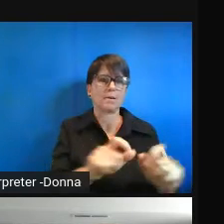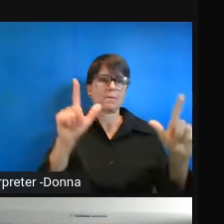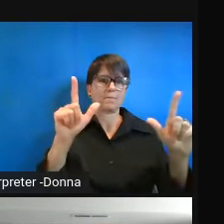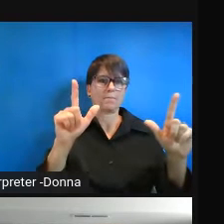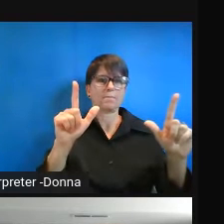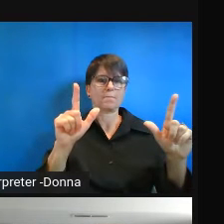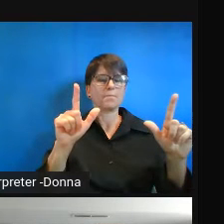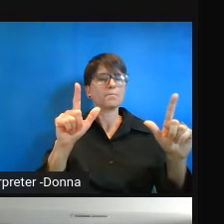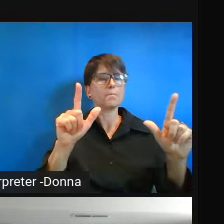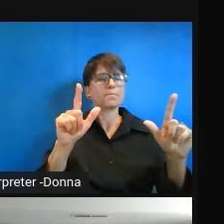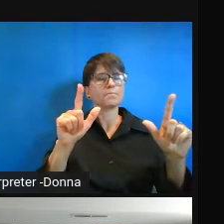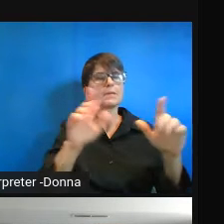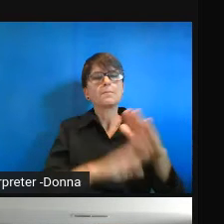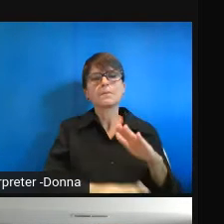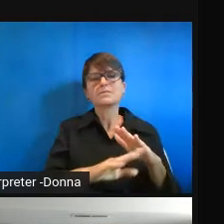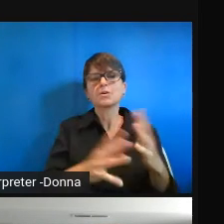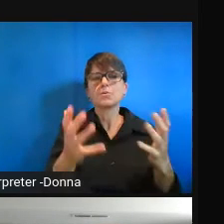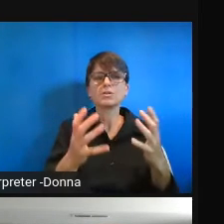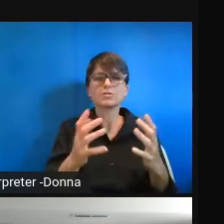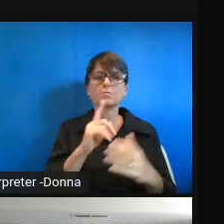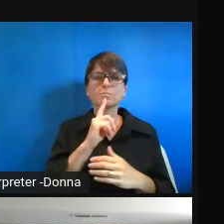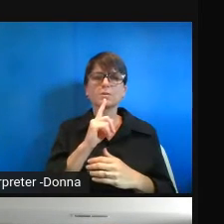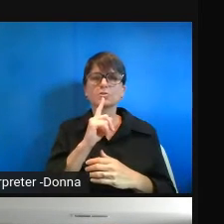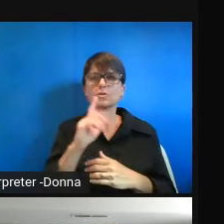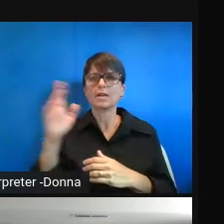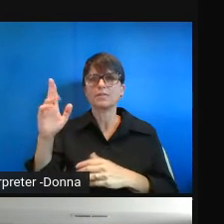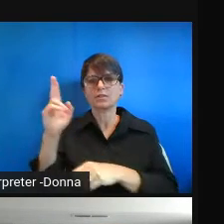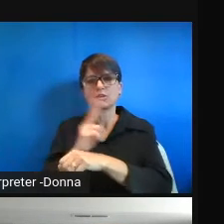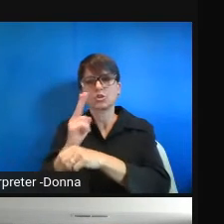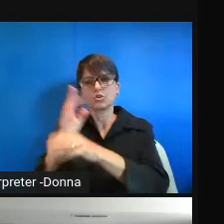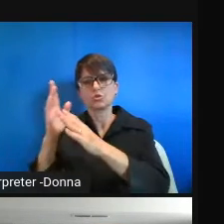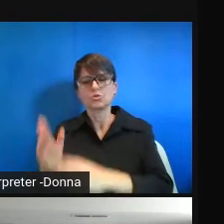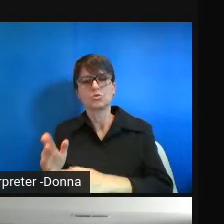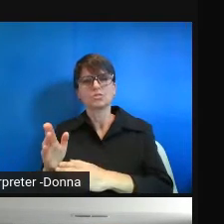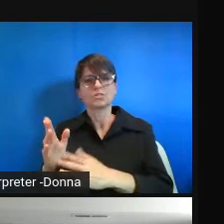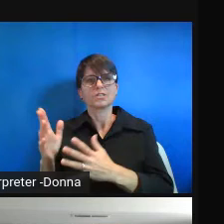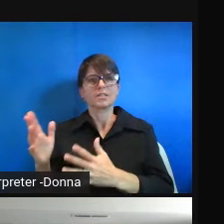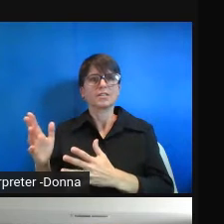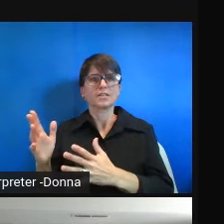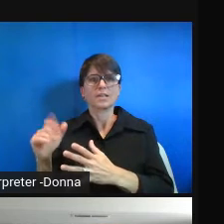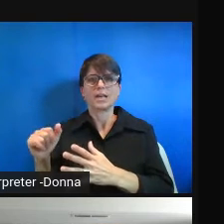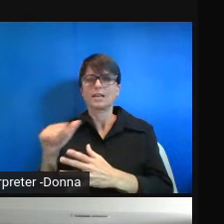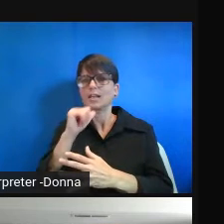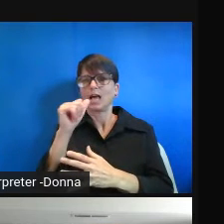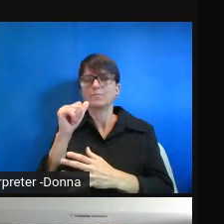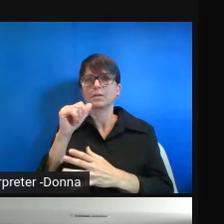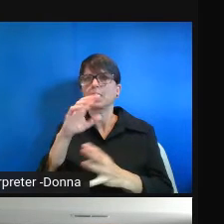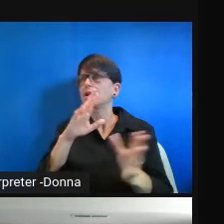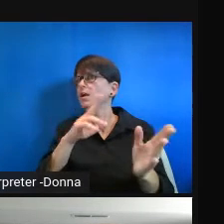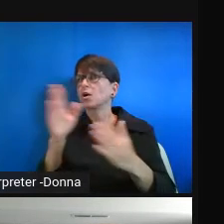Basically, we want to maintain the user's journey and not place them somewhere arbitrary like the beginning or end of the document.